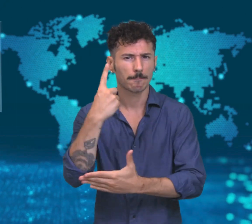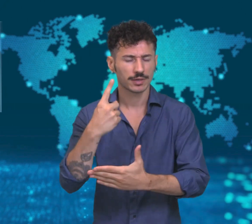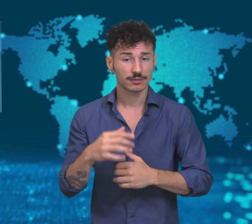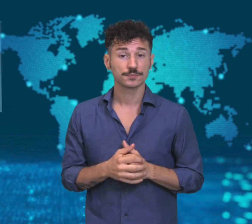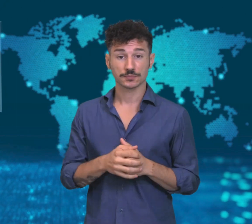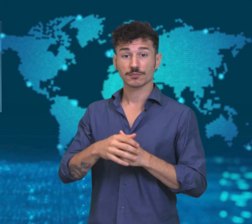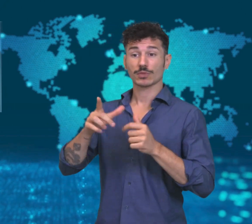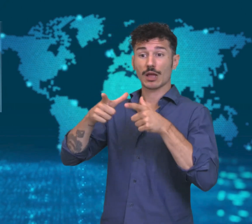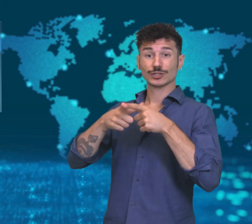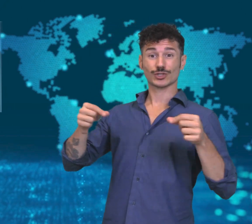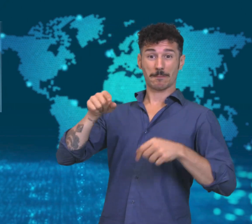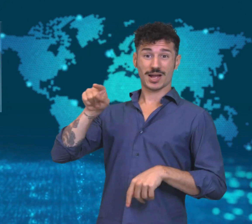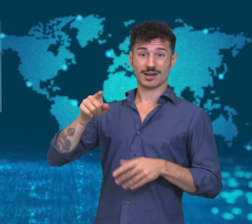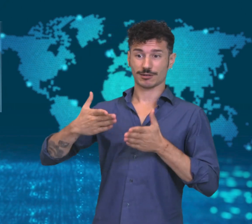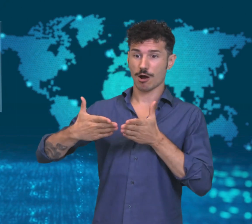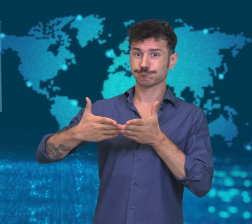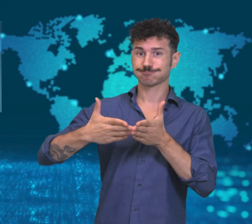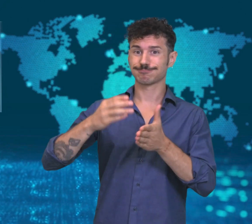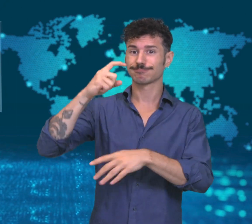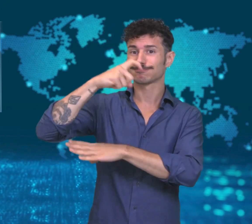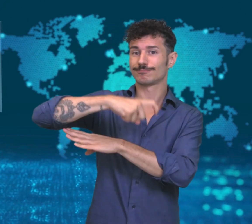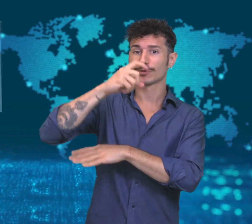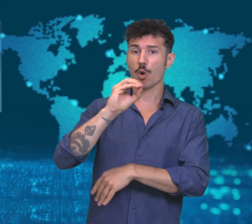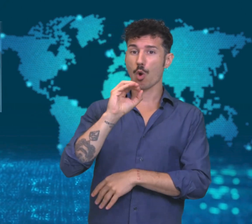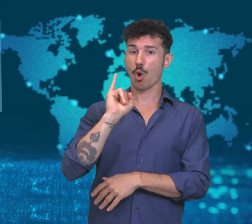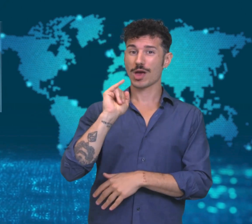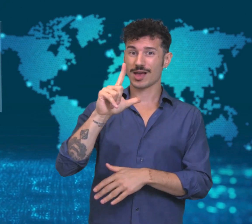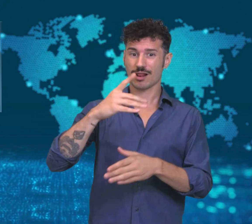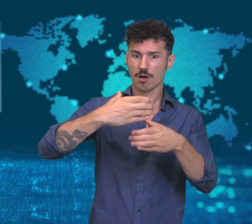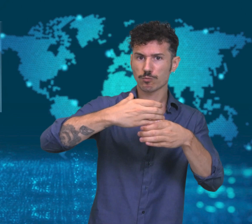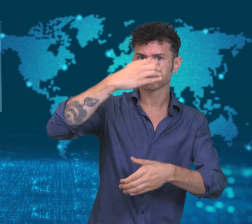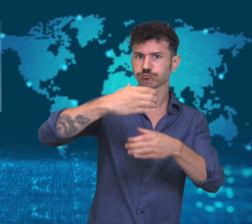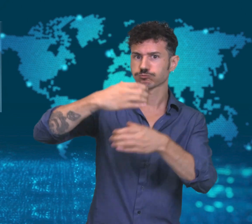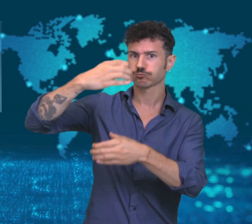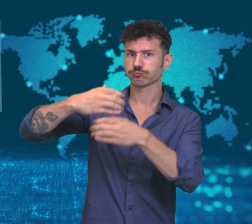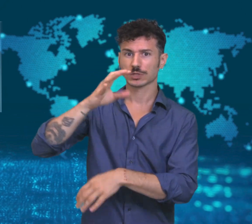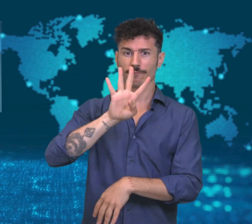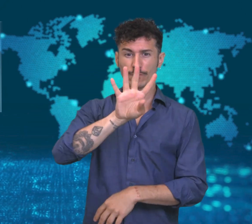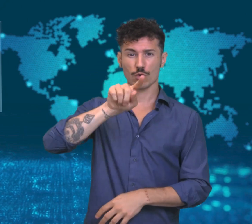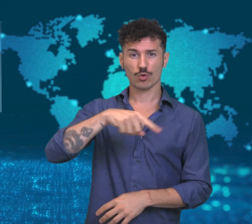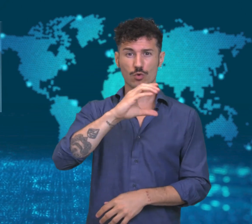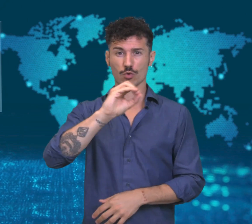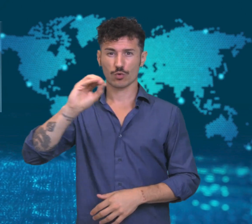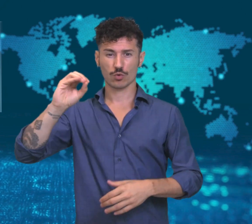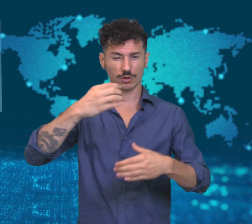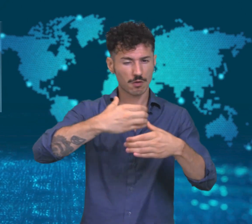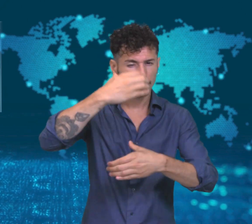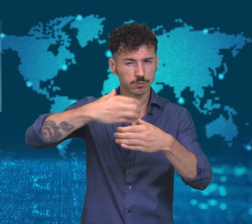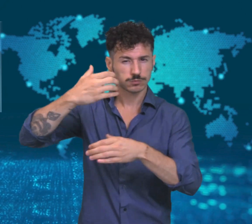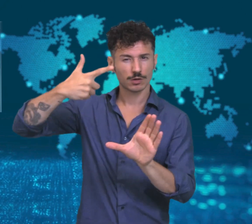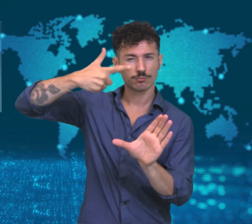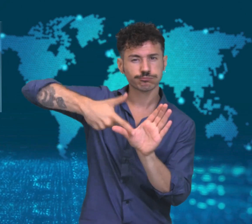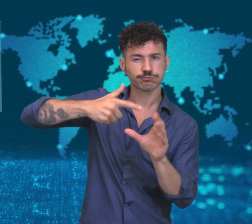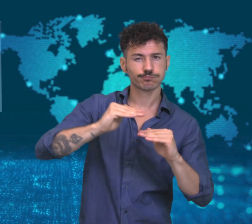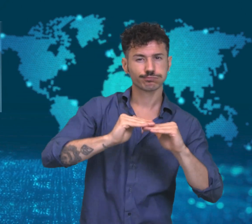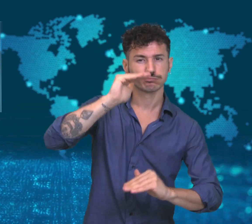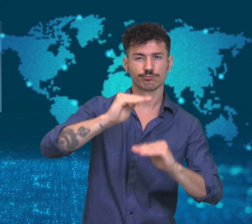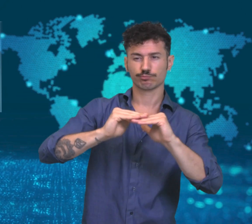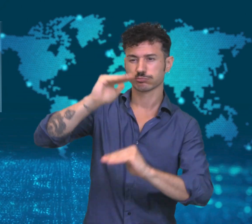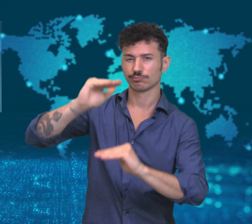A Japanese oil ship carrying around 4,000 tons of fuel was on its way to